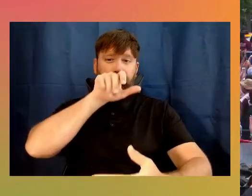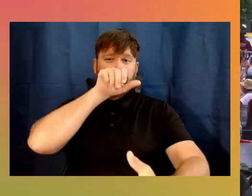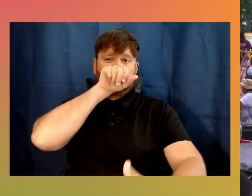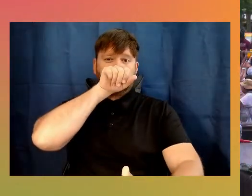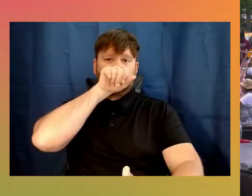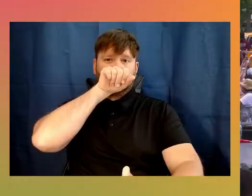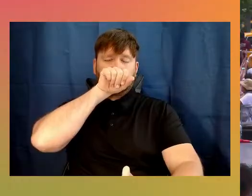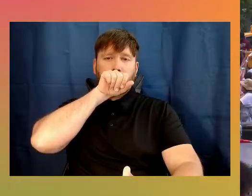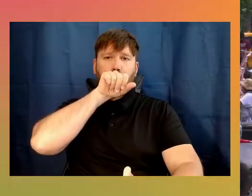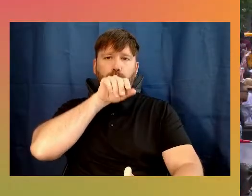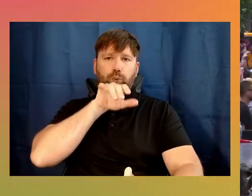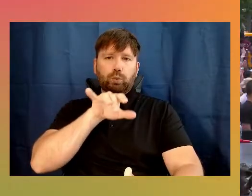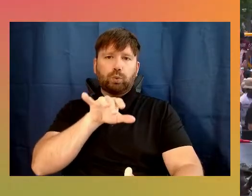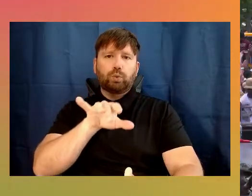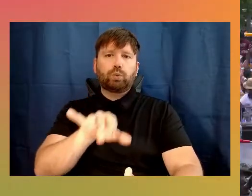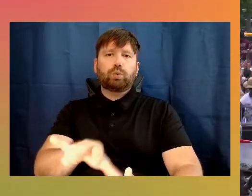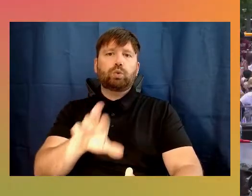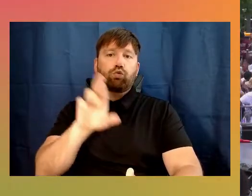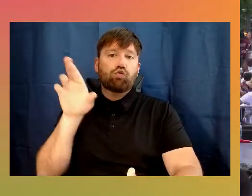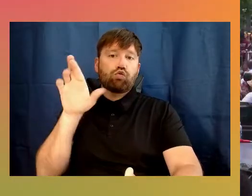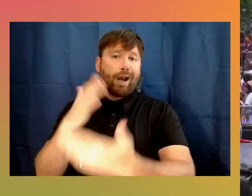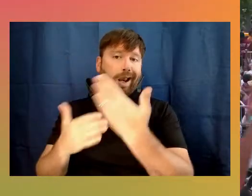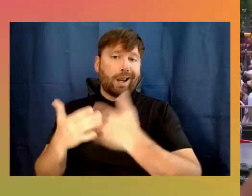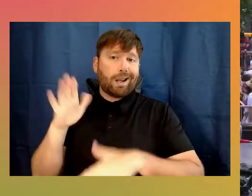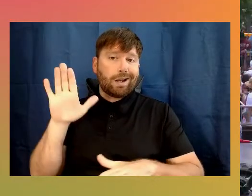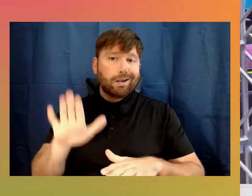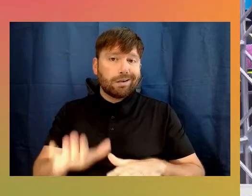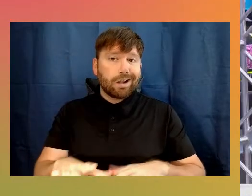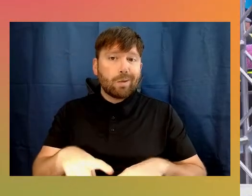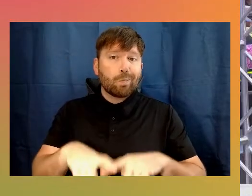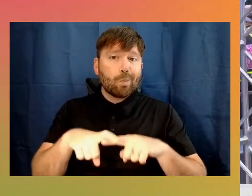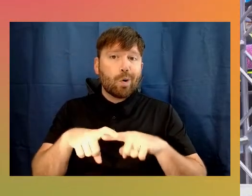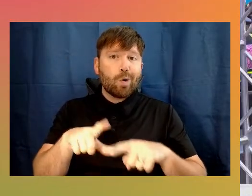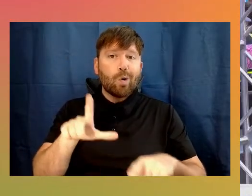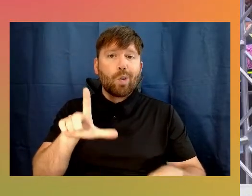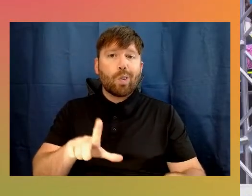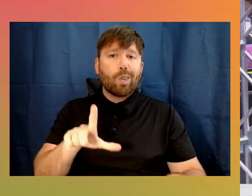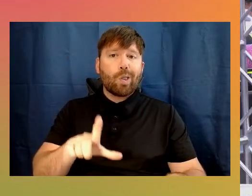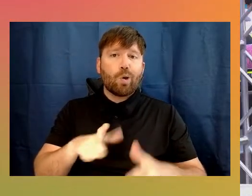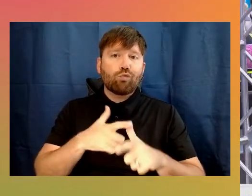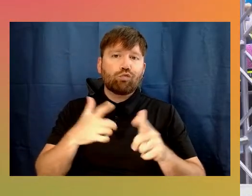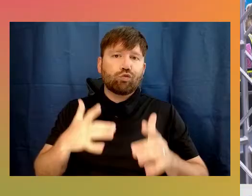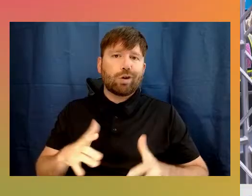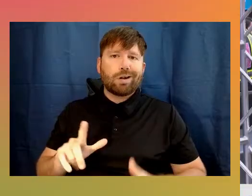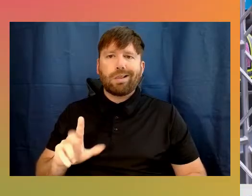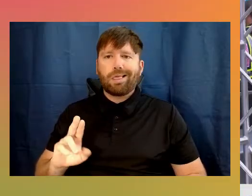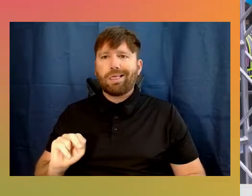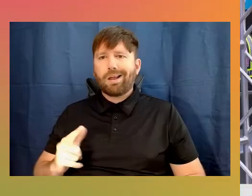BREATHE HERE. TAKE A FULL BREATH IN.